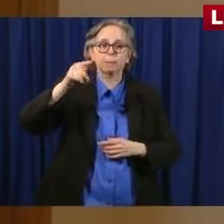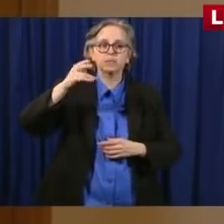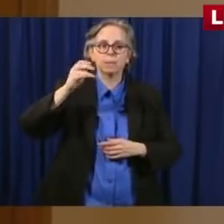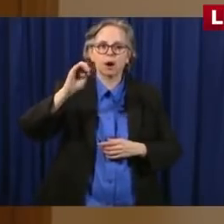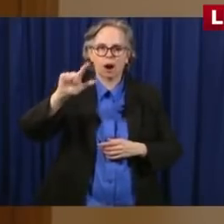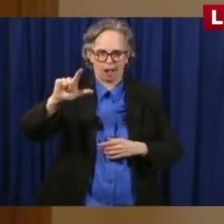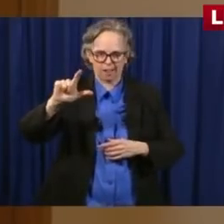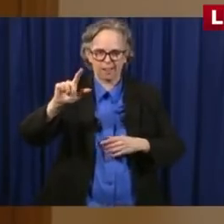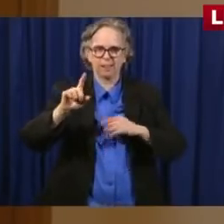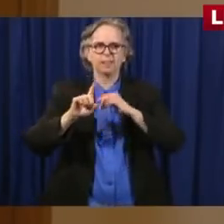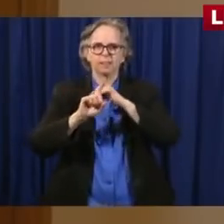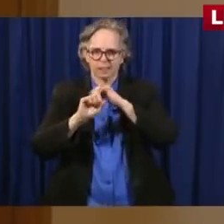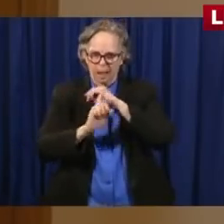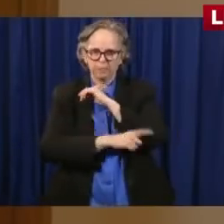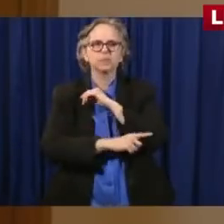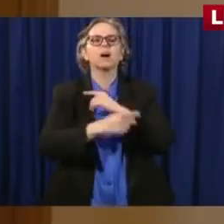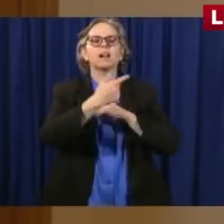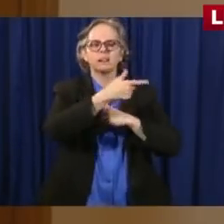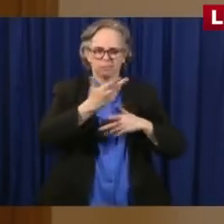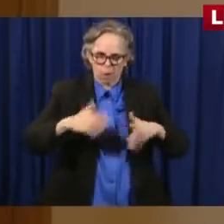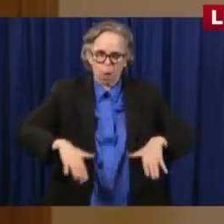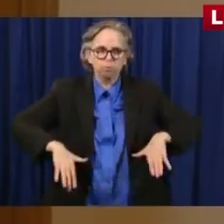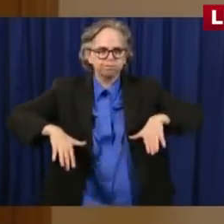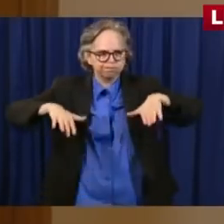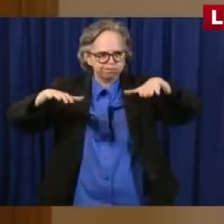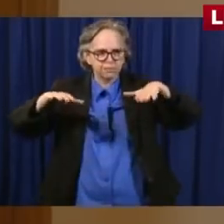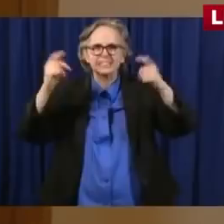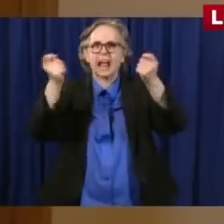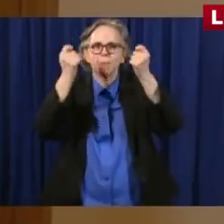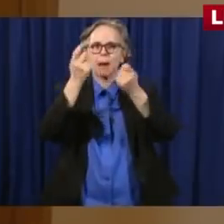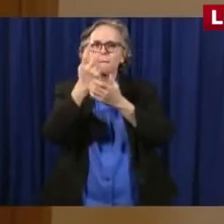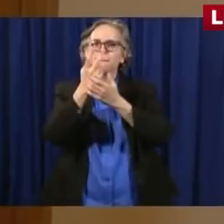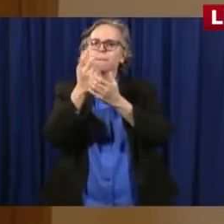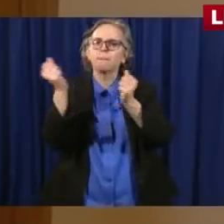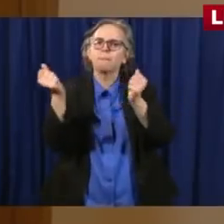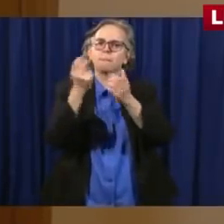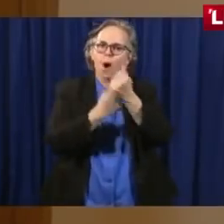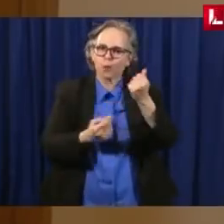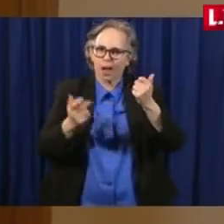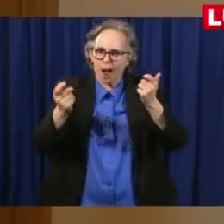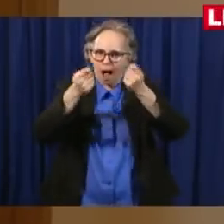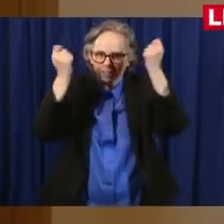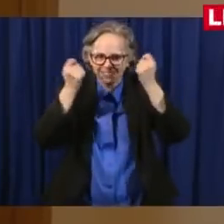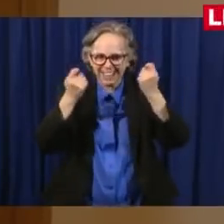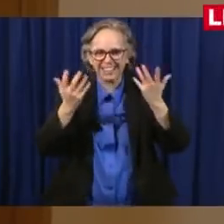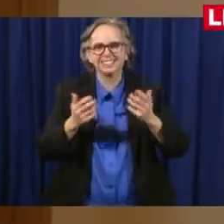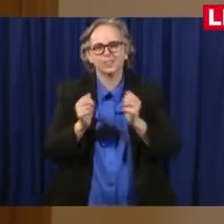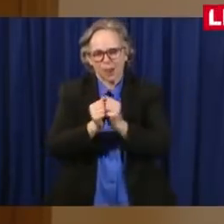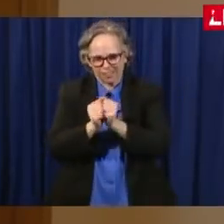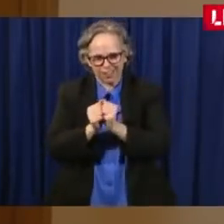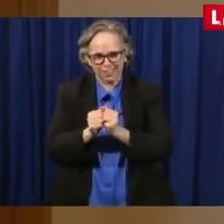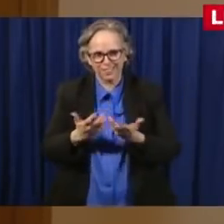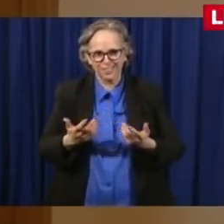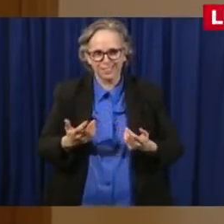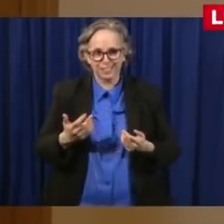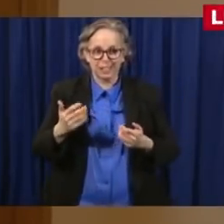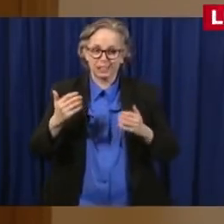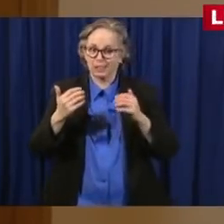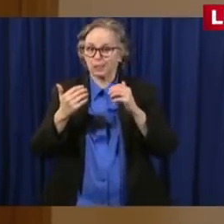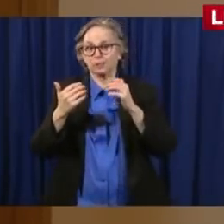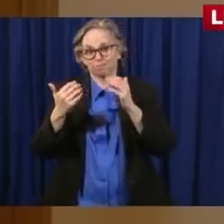MY CHILDREN WERE RAISED IN THE JEWISH FAITH.